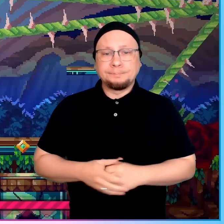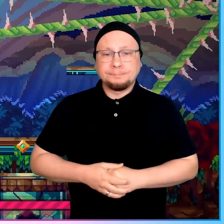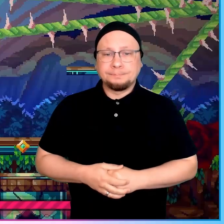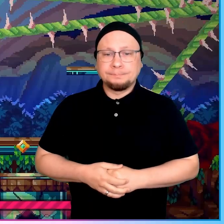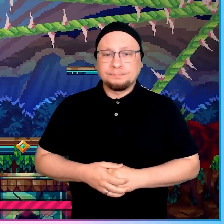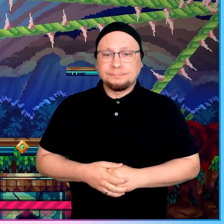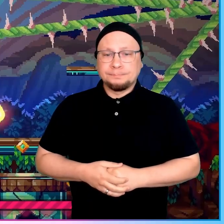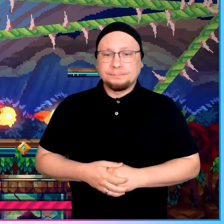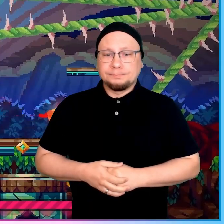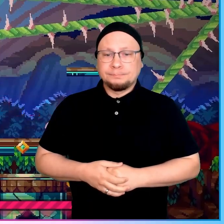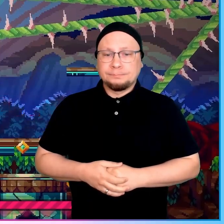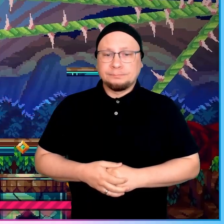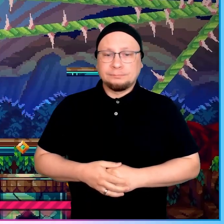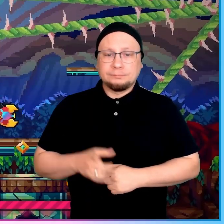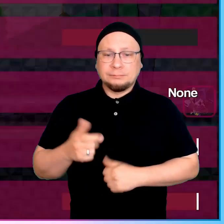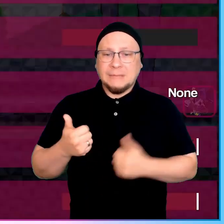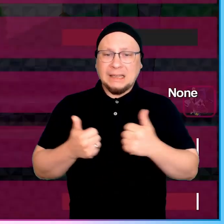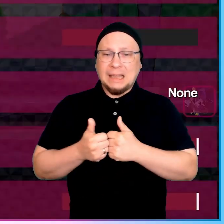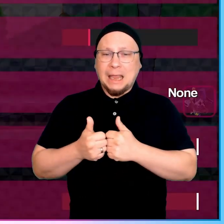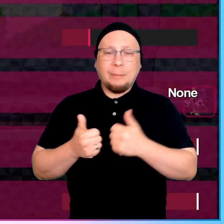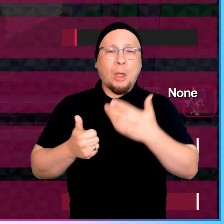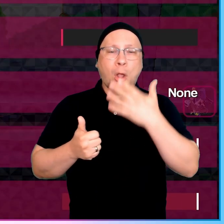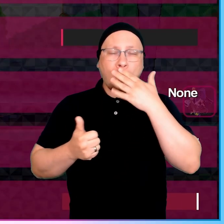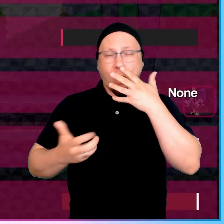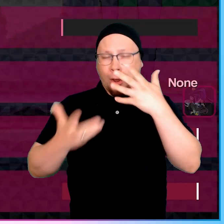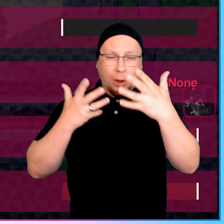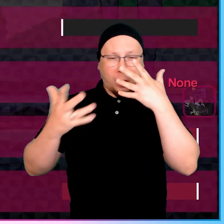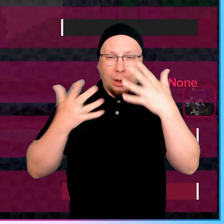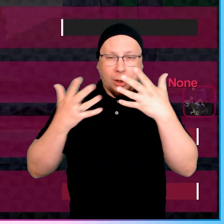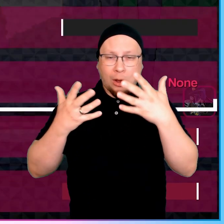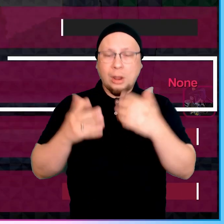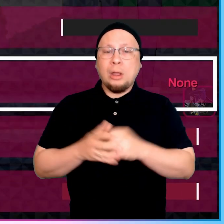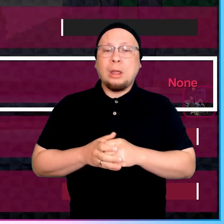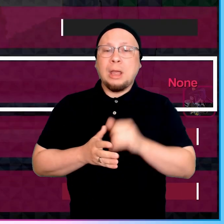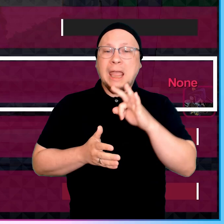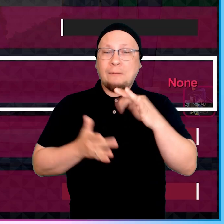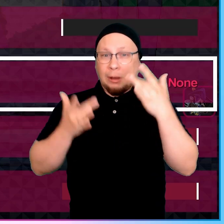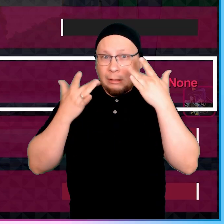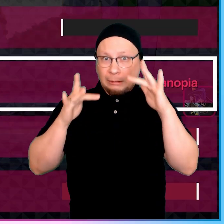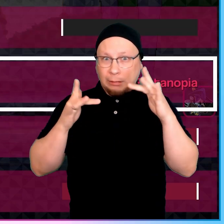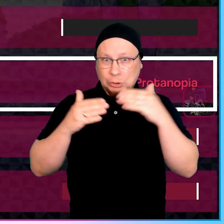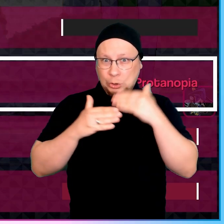Elsie is an incredibly colourful game, so it has options to assist those with colour vision deficiency too.